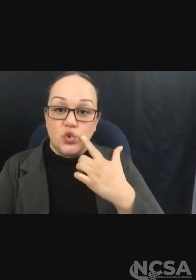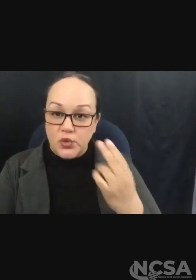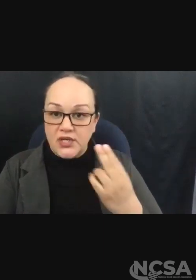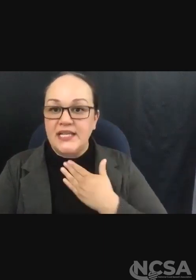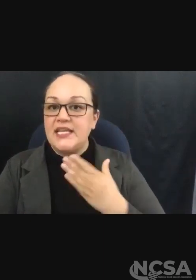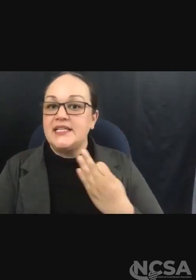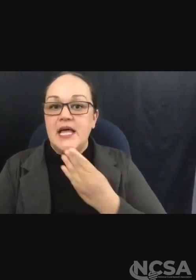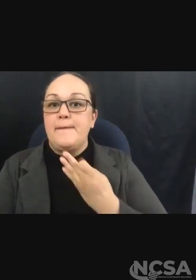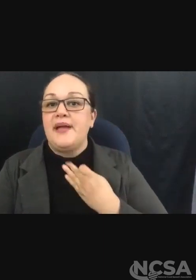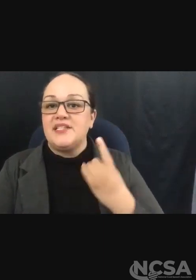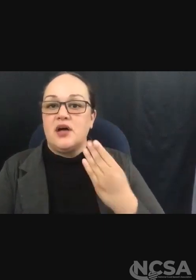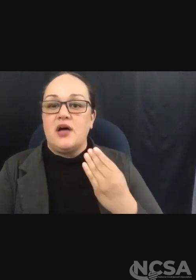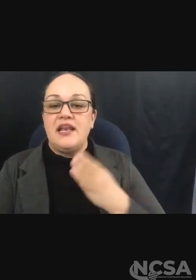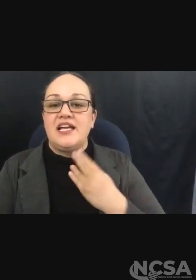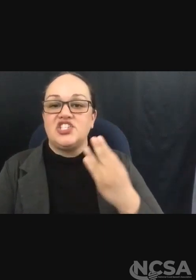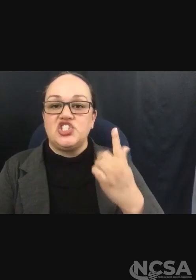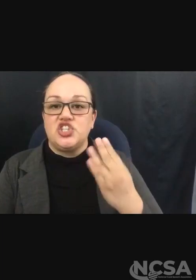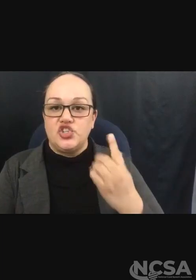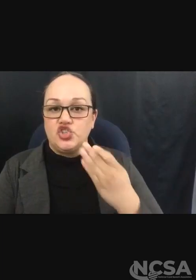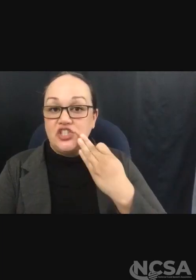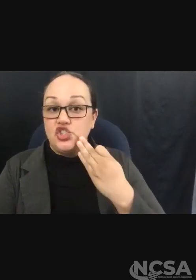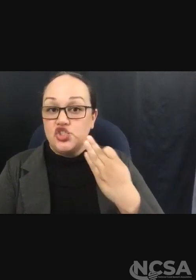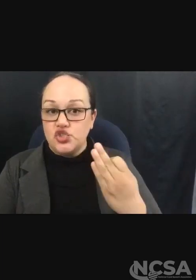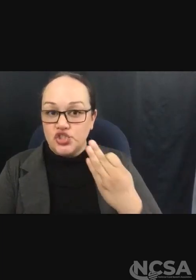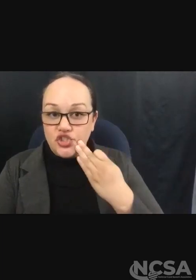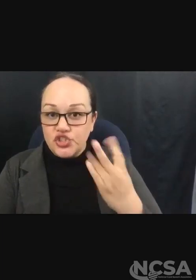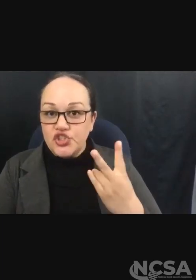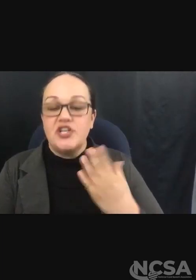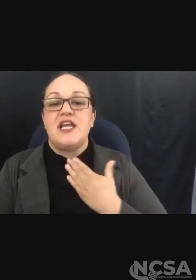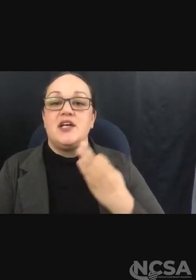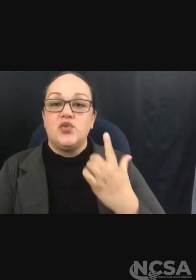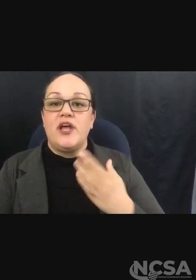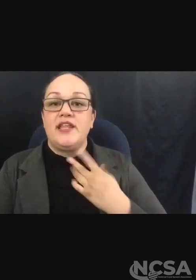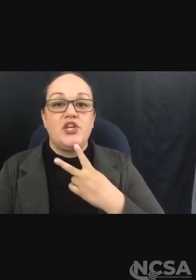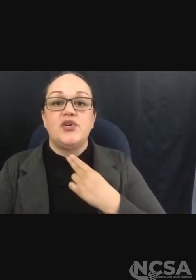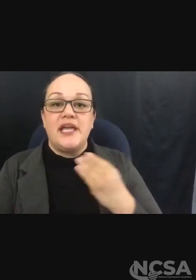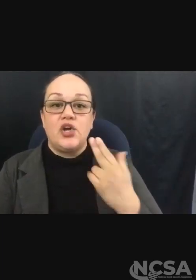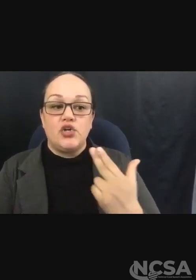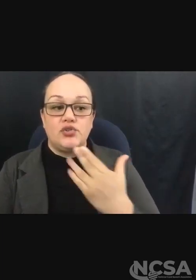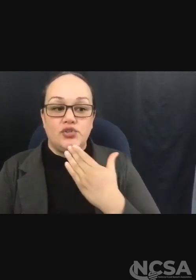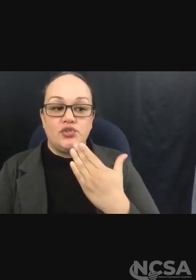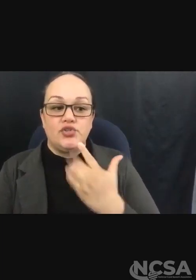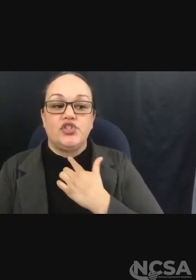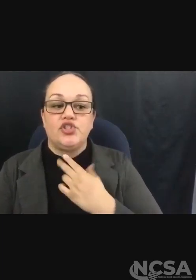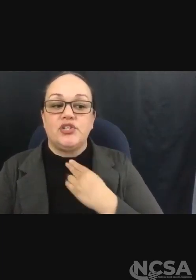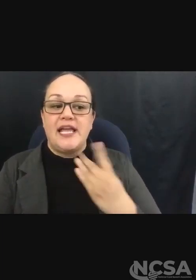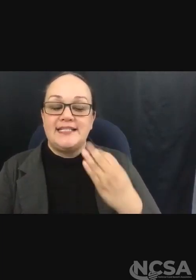It's based on national research. And that's one thing you can go to to look and see what reading